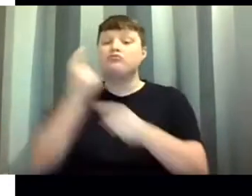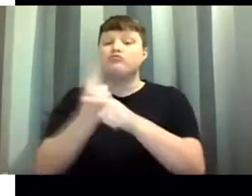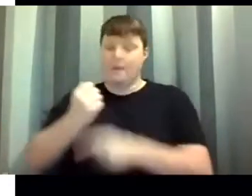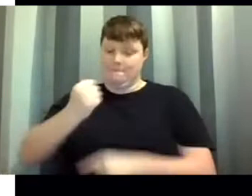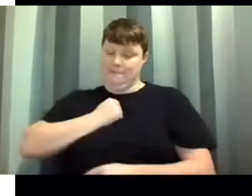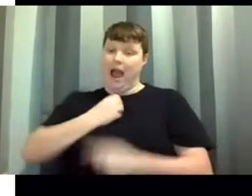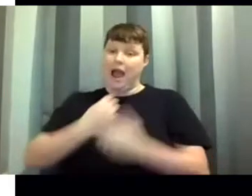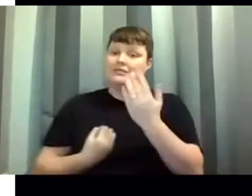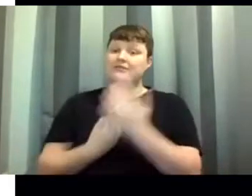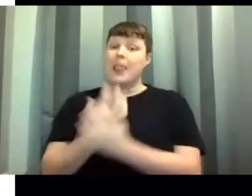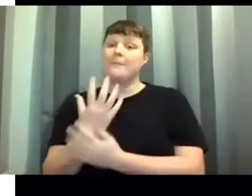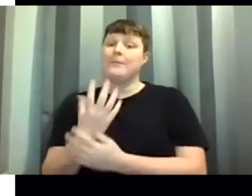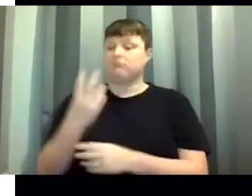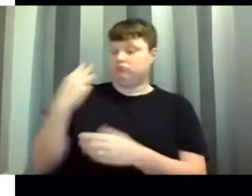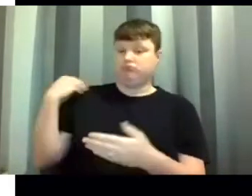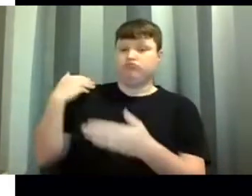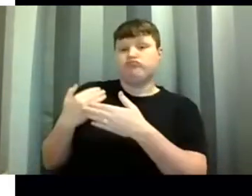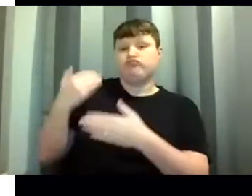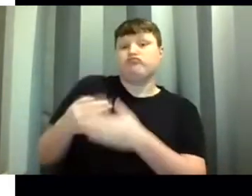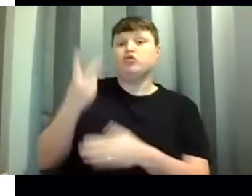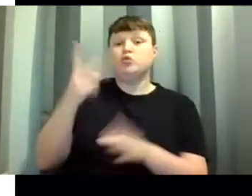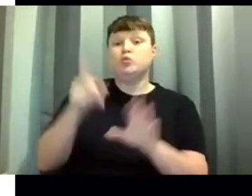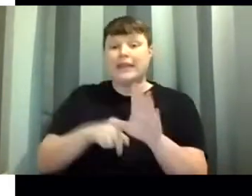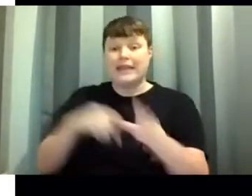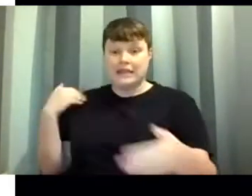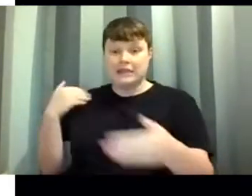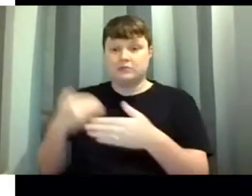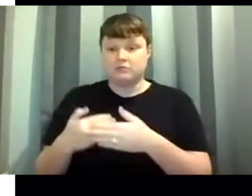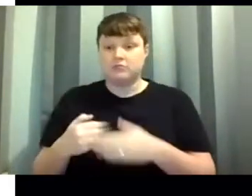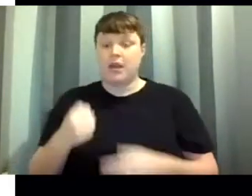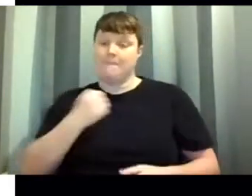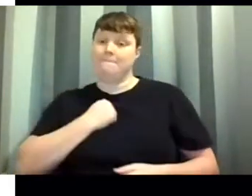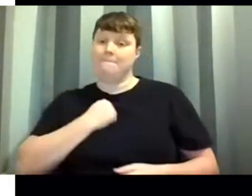last couple of years because one of the things that I have done recently was come out at the Met